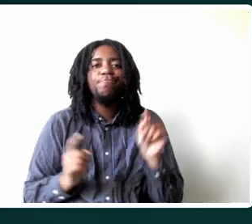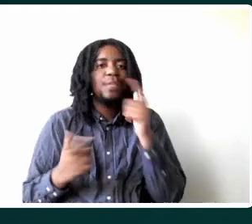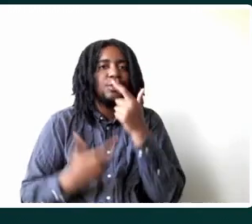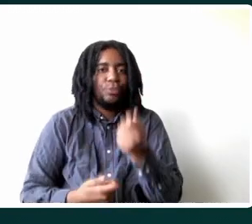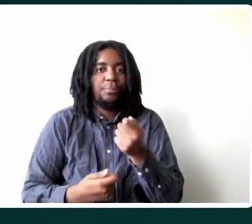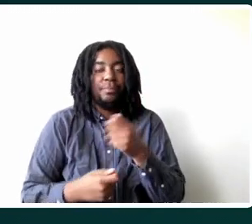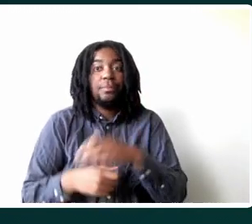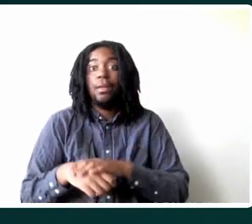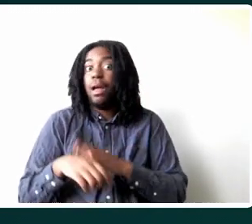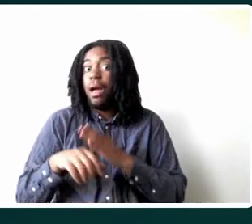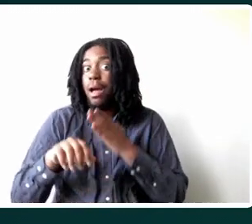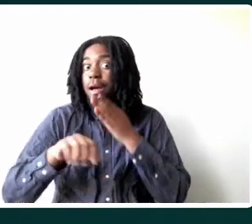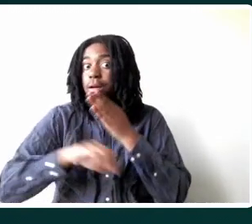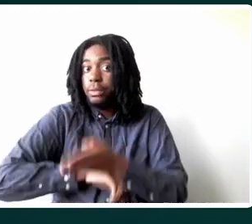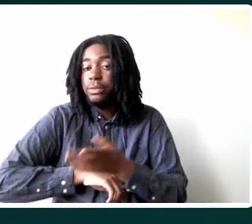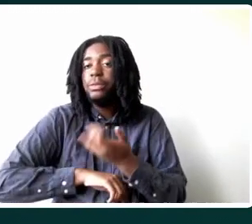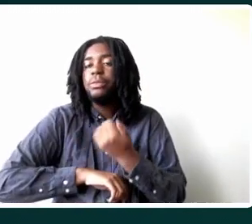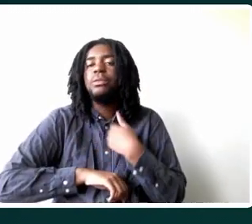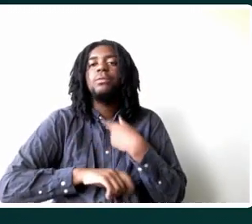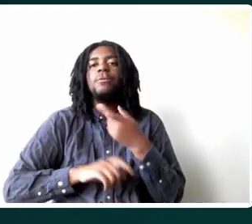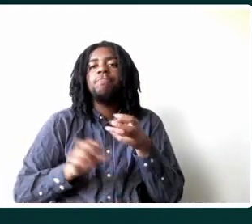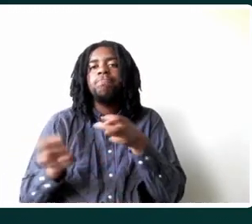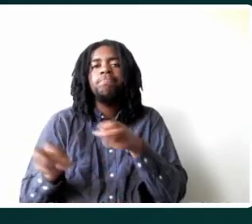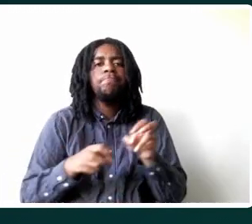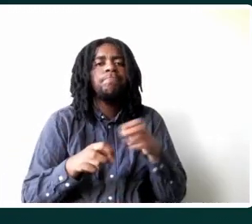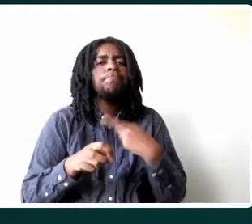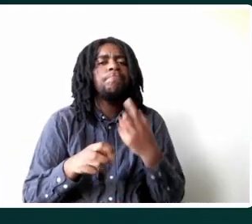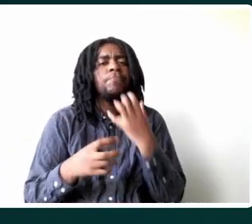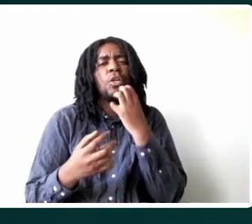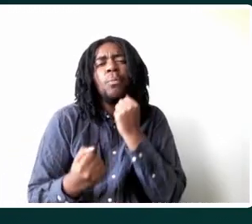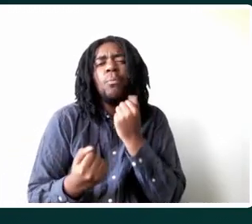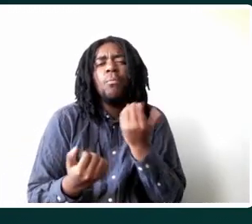it to "What does matter to you?" And we find that young people, just like adults,